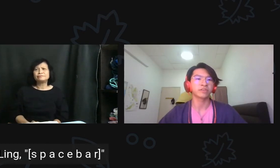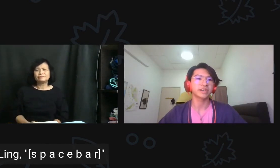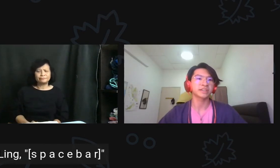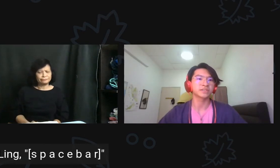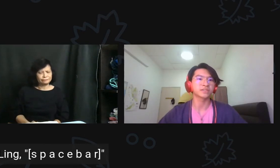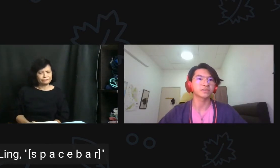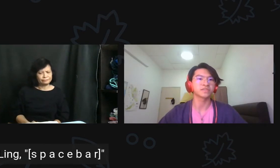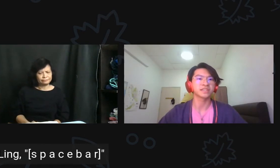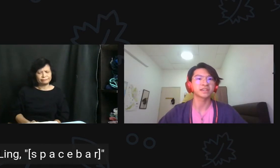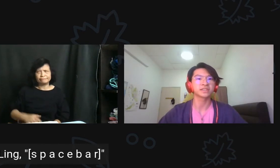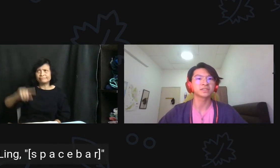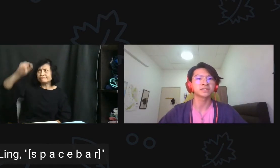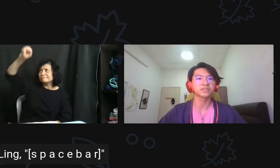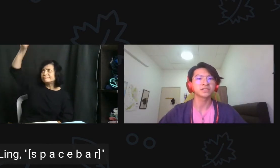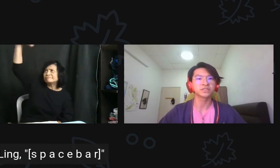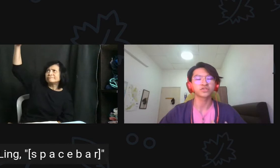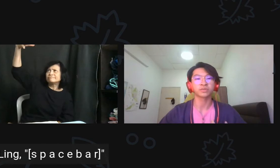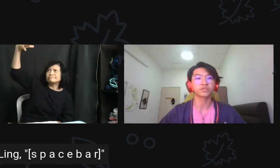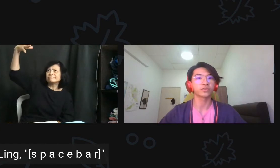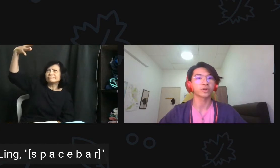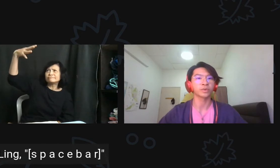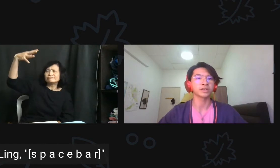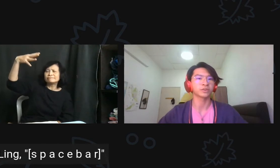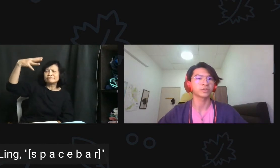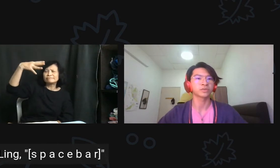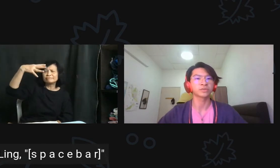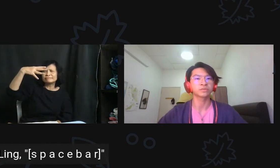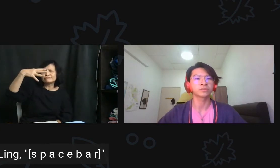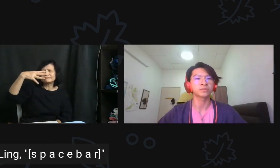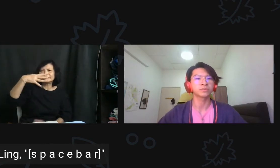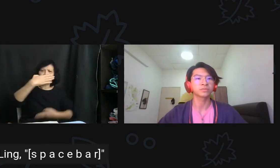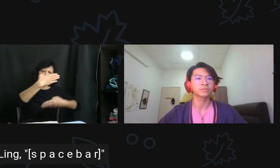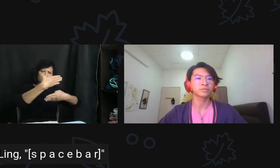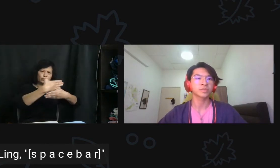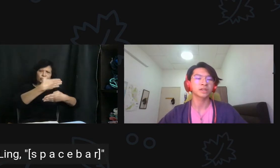Rays of sun stream through a window,